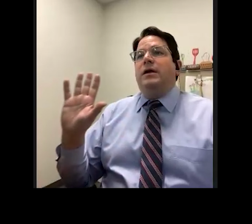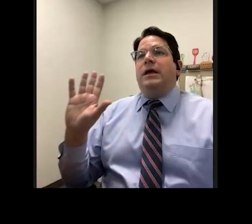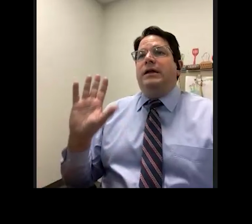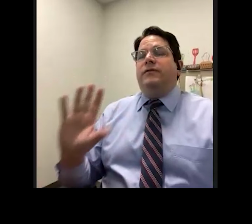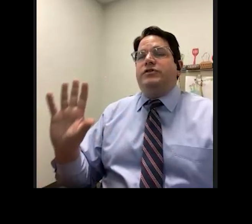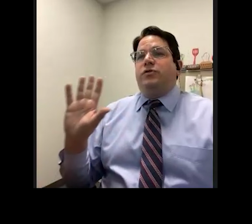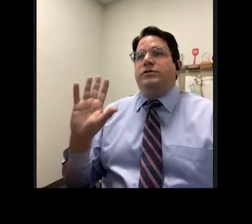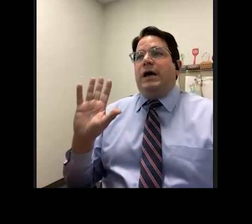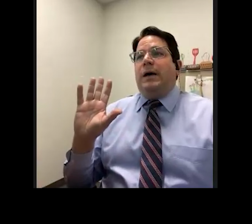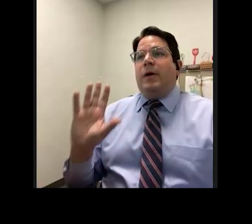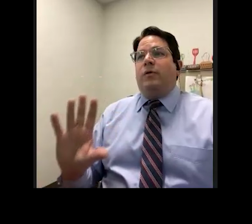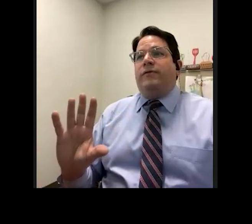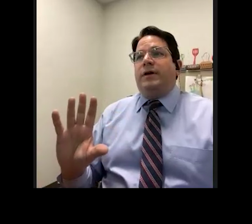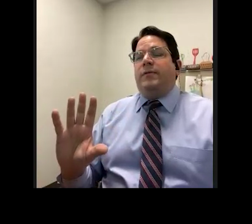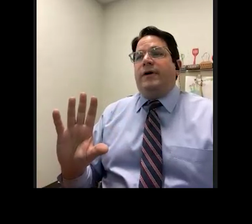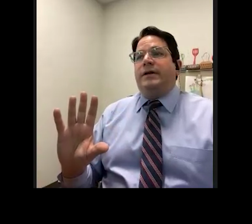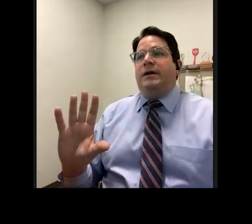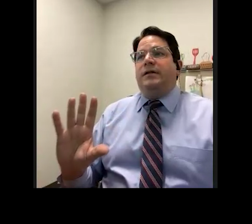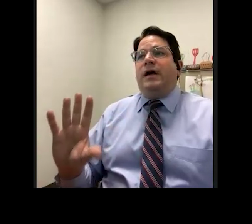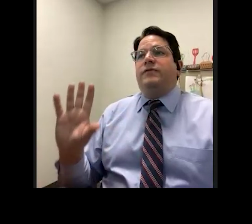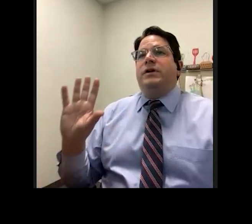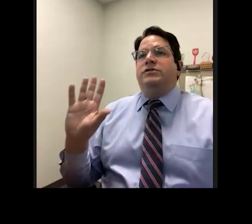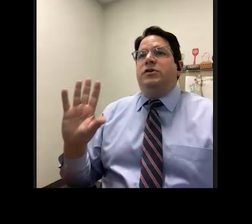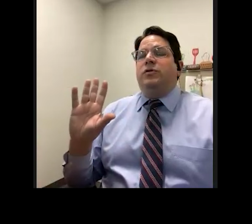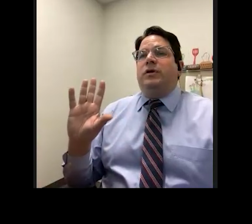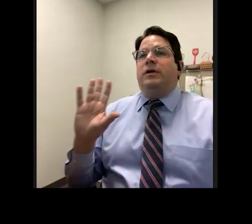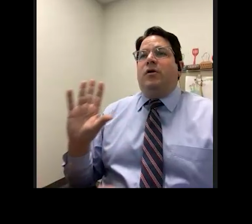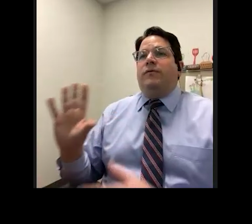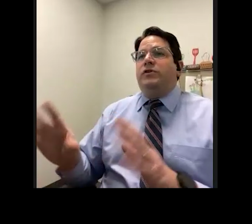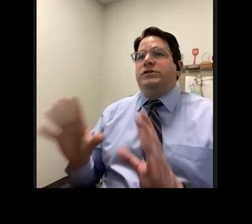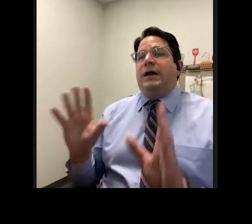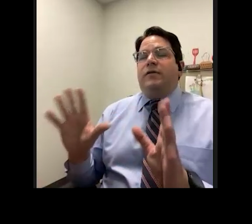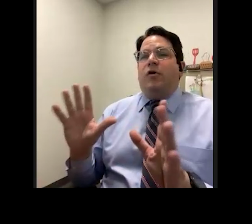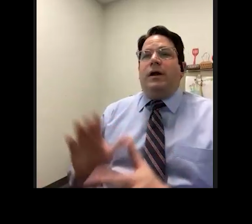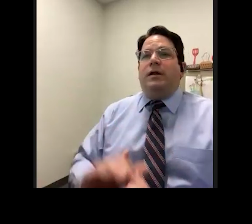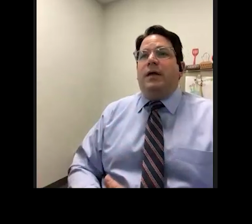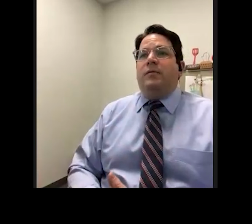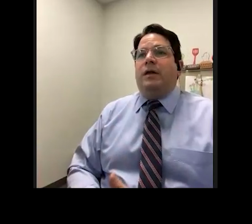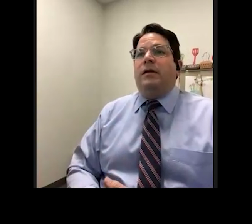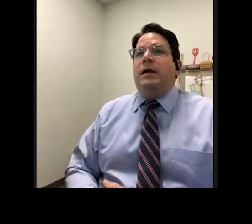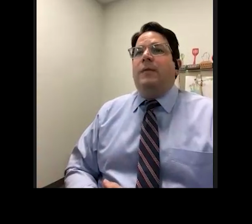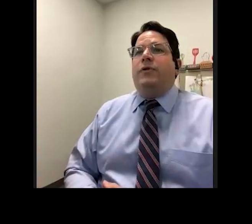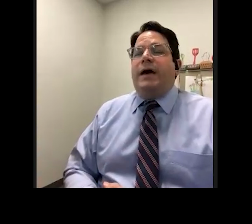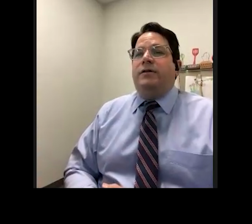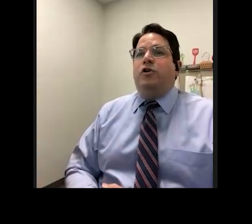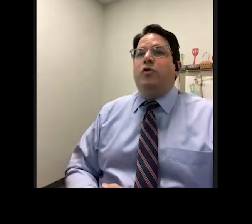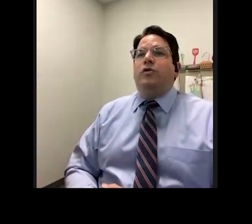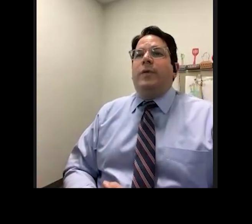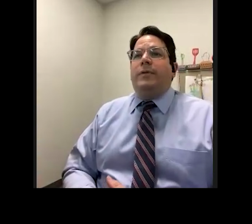around individuals that were the victim of identity theft. So if you just go in and put that into Google,